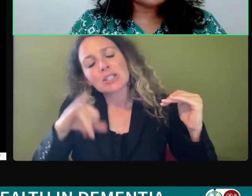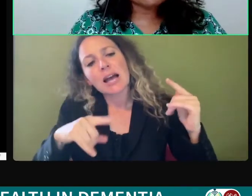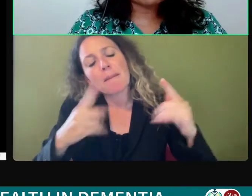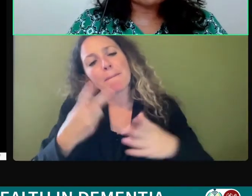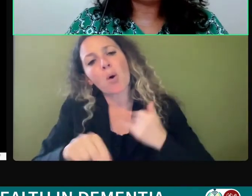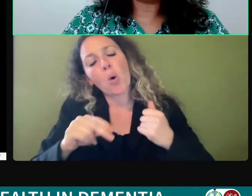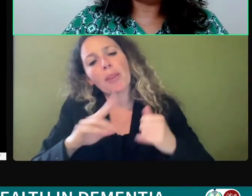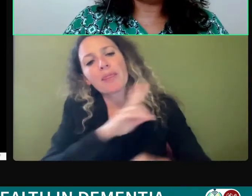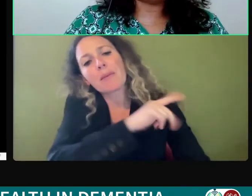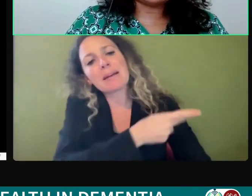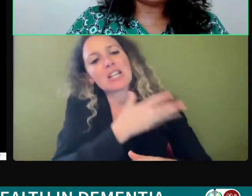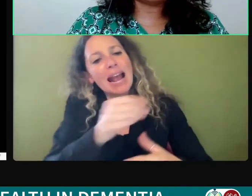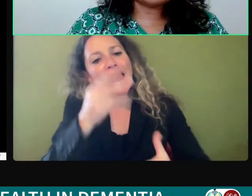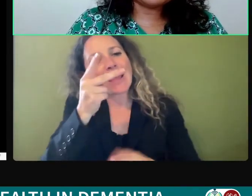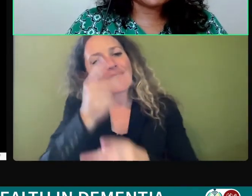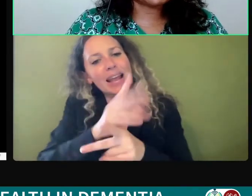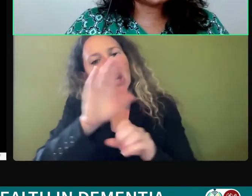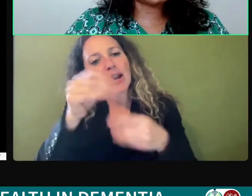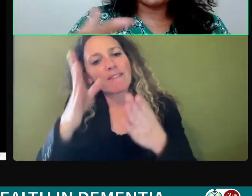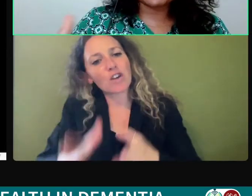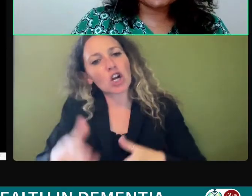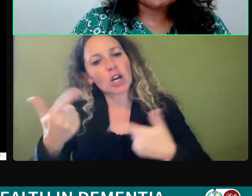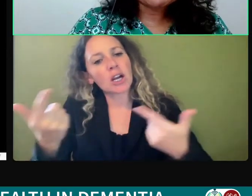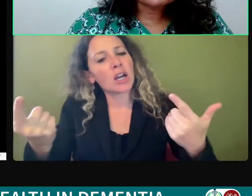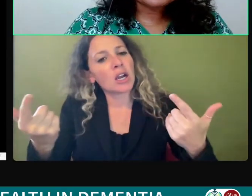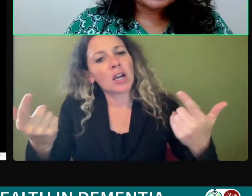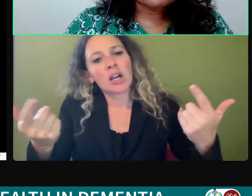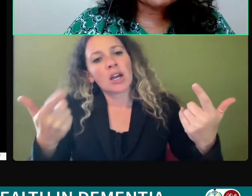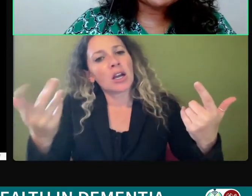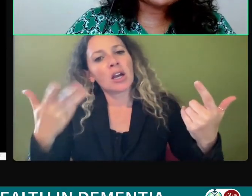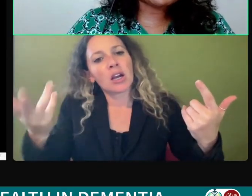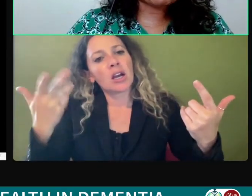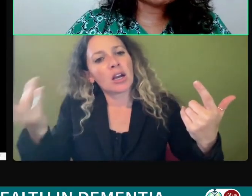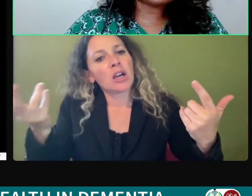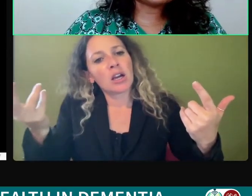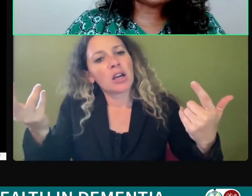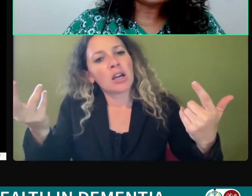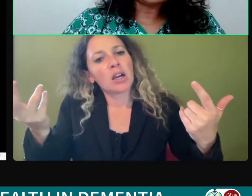caregiver will get to speak to the clinician, just to make sure care is holistically provided.